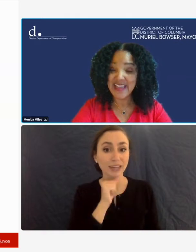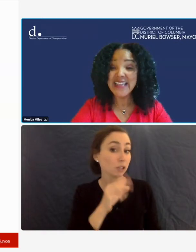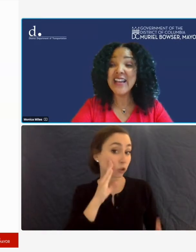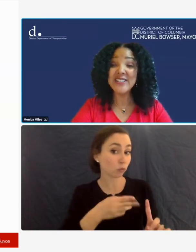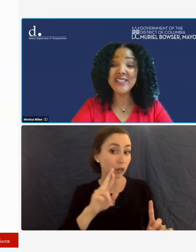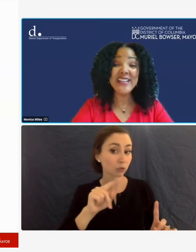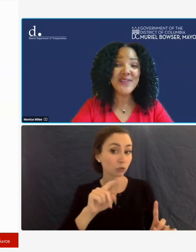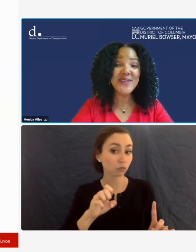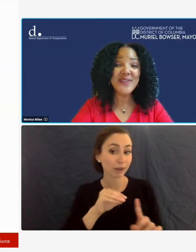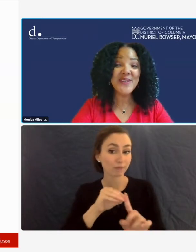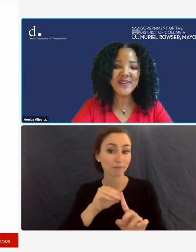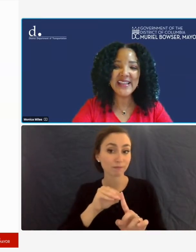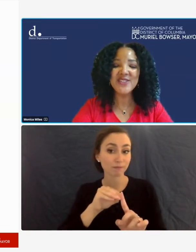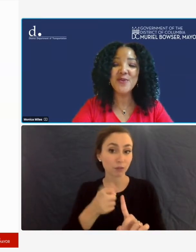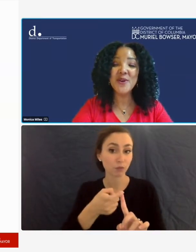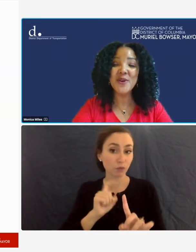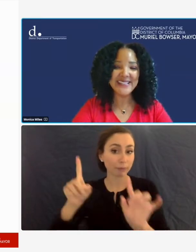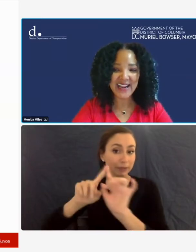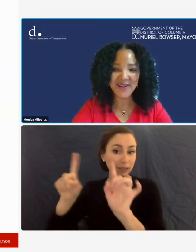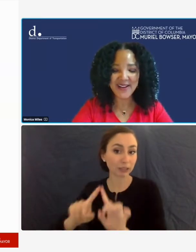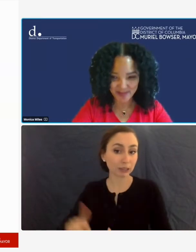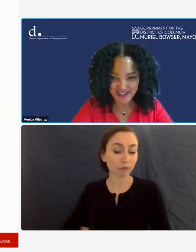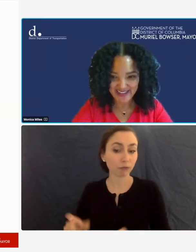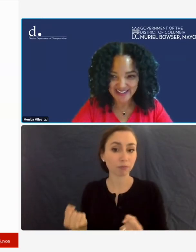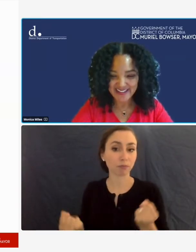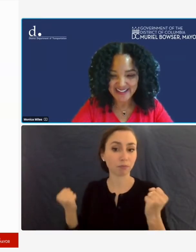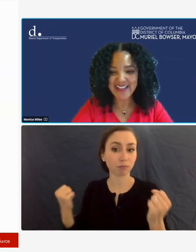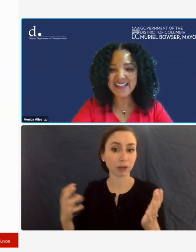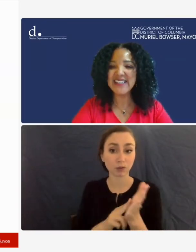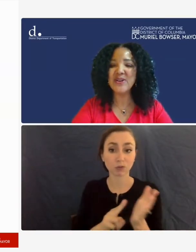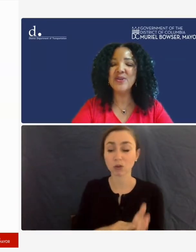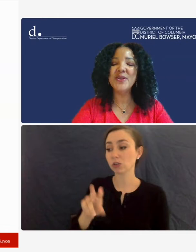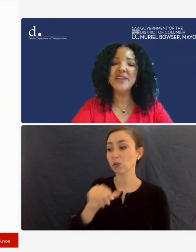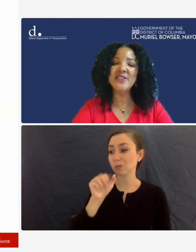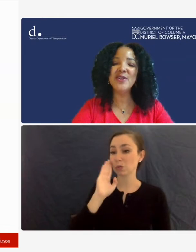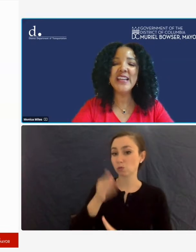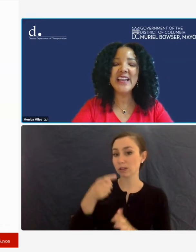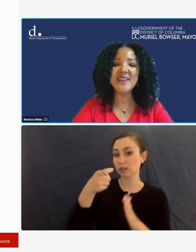no so the indirect cost rate is for your entire company okay so you're you're going to have the